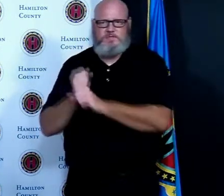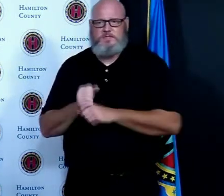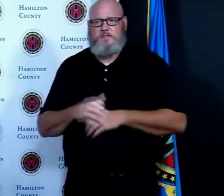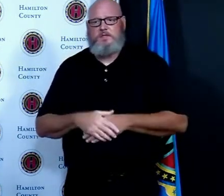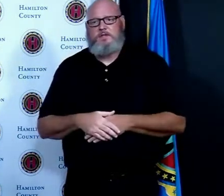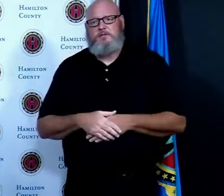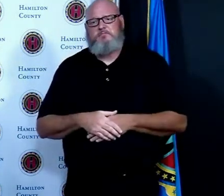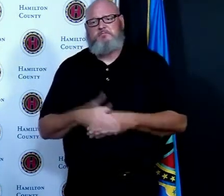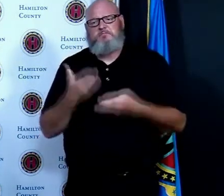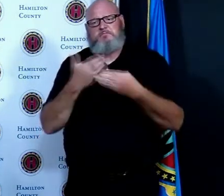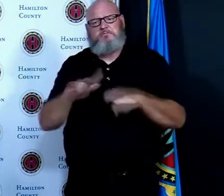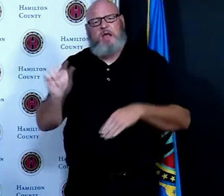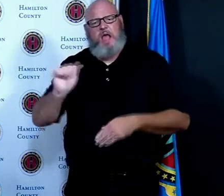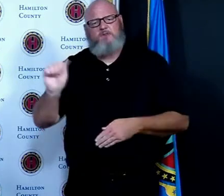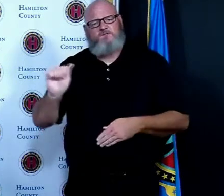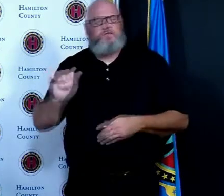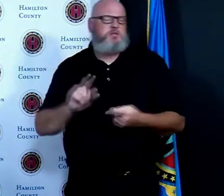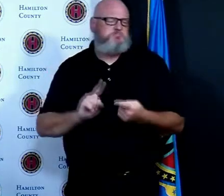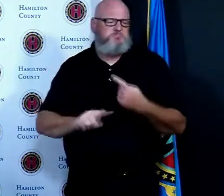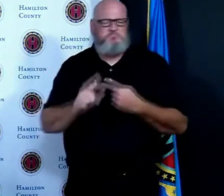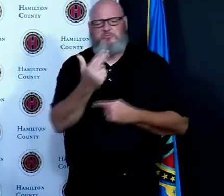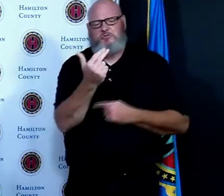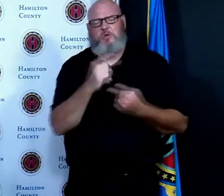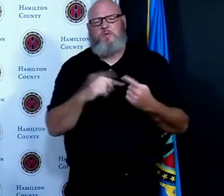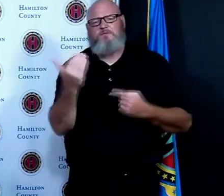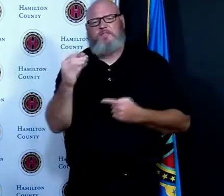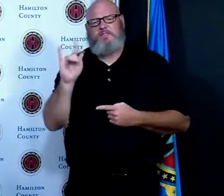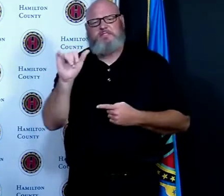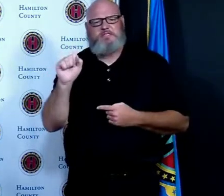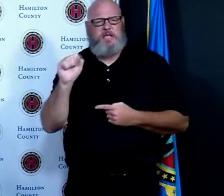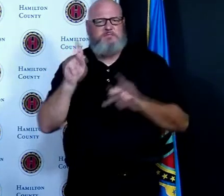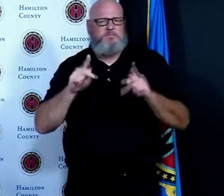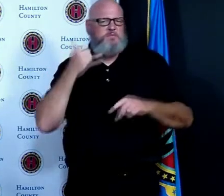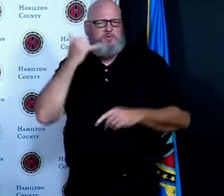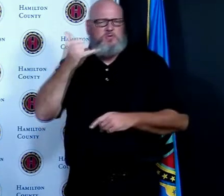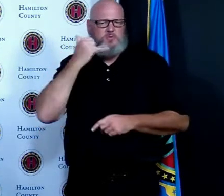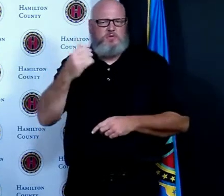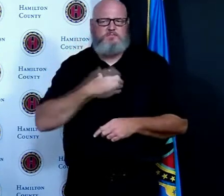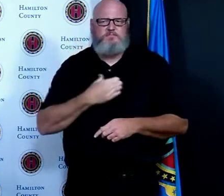several weeks when we get a complaint and it's reoccurring we do issue notices of violation